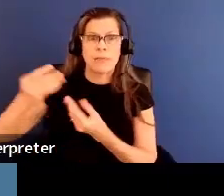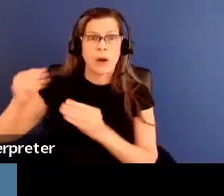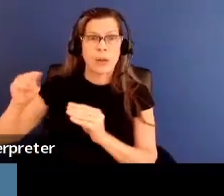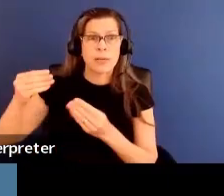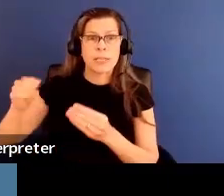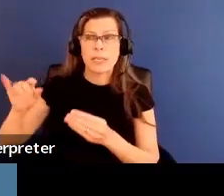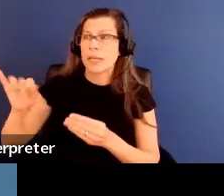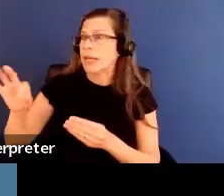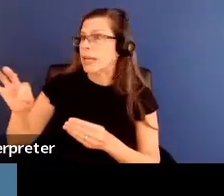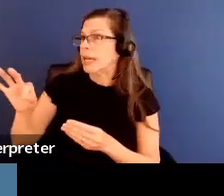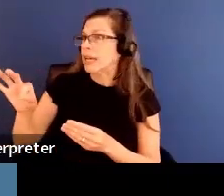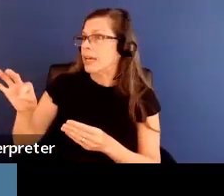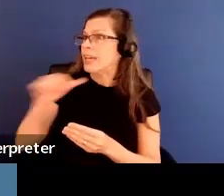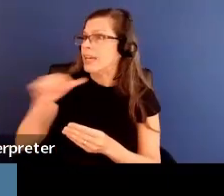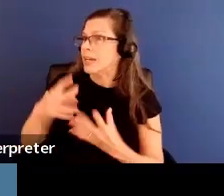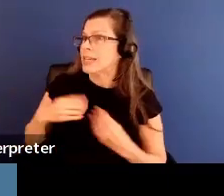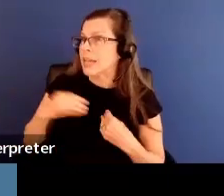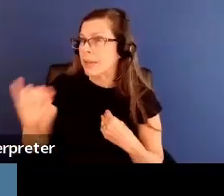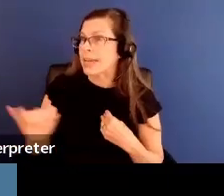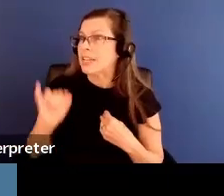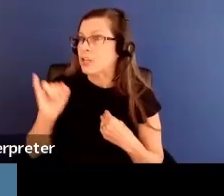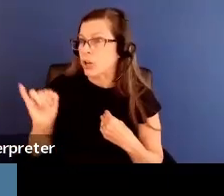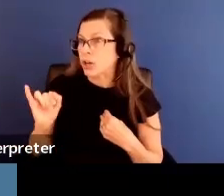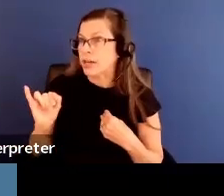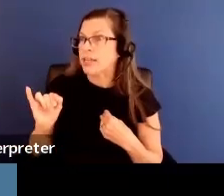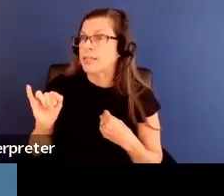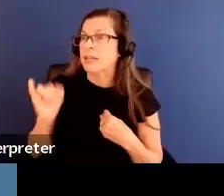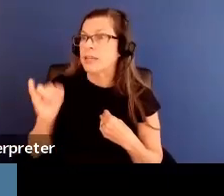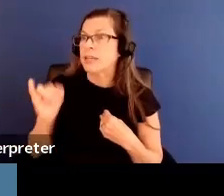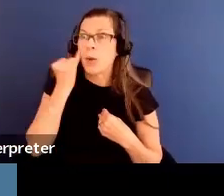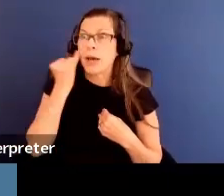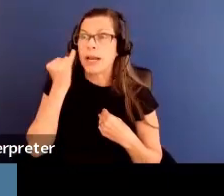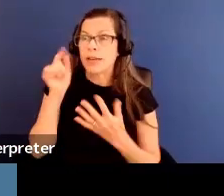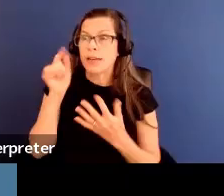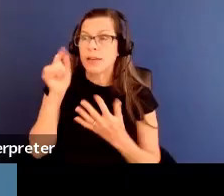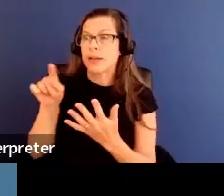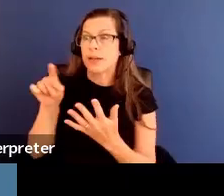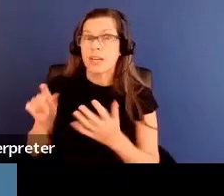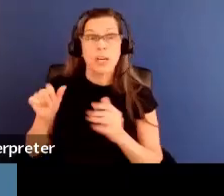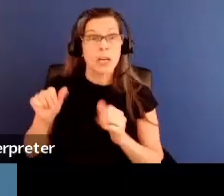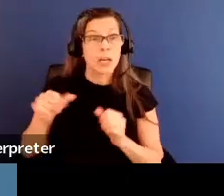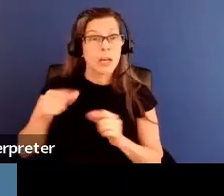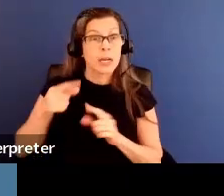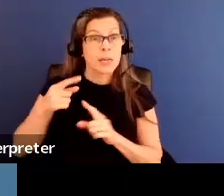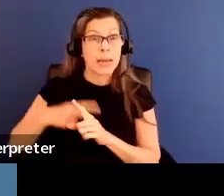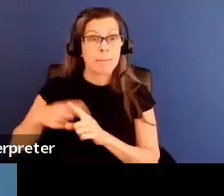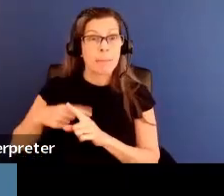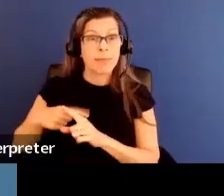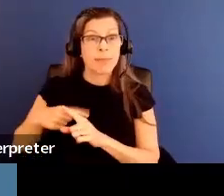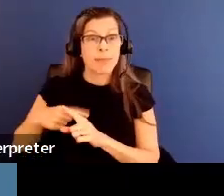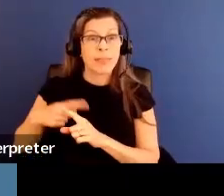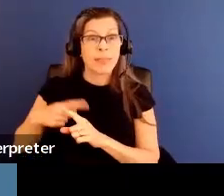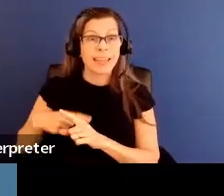the ableist structure of healthcare and pharmaceutical systems, disproportionately impacts disabled people that way and so,